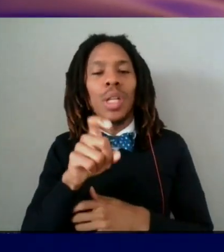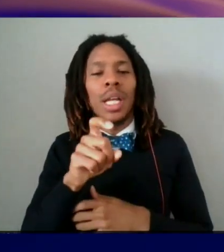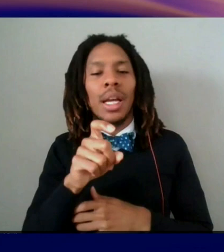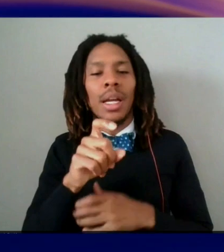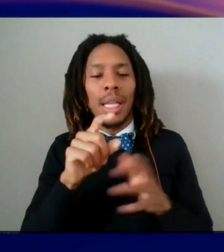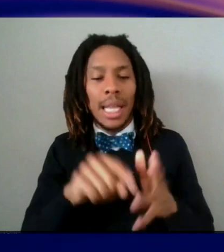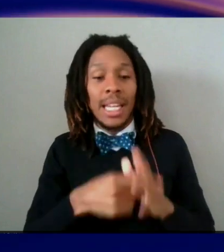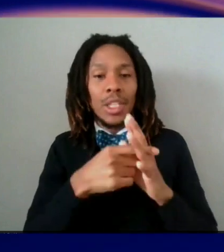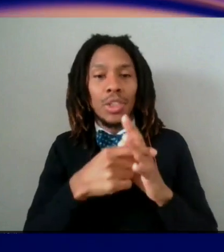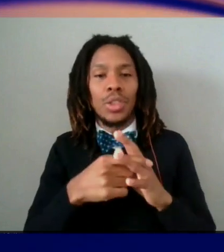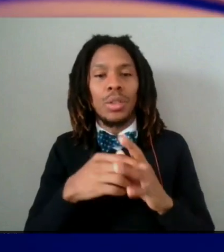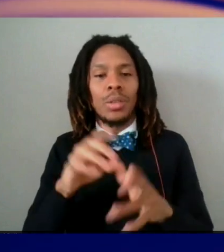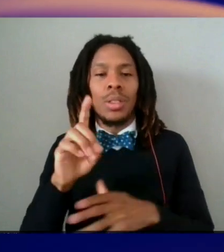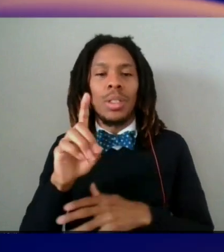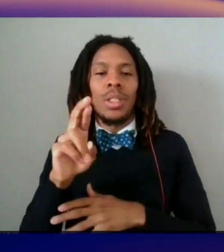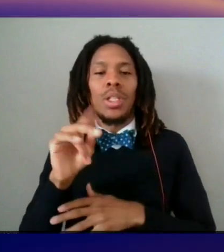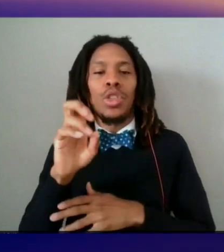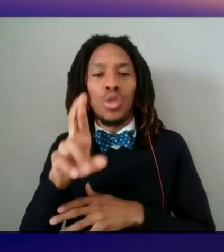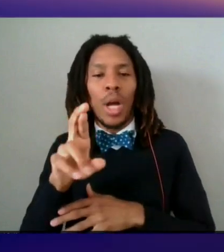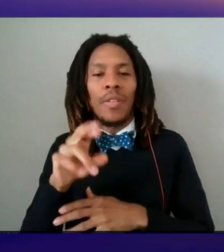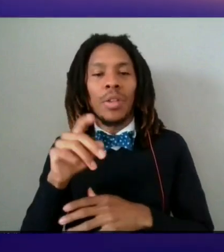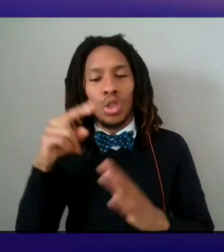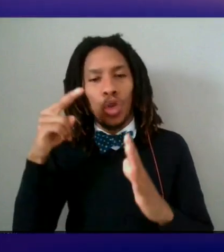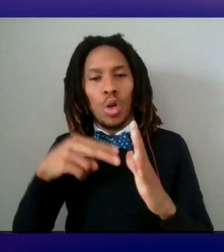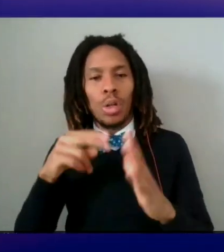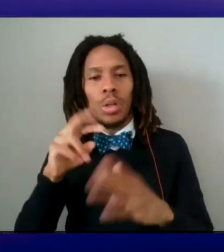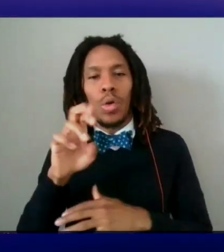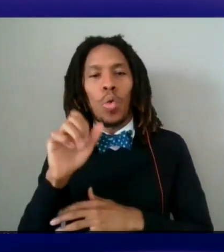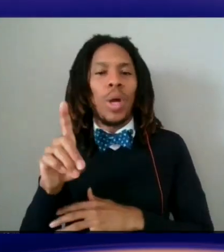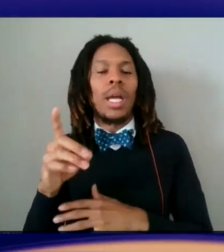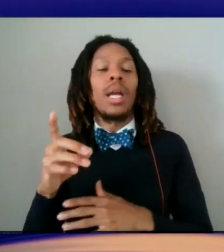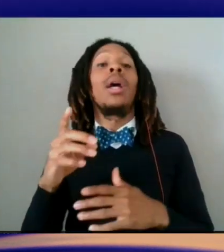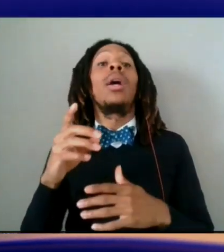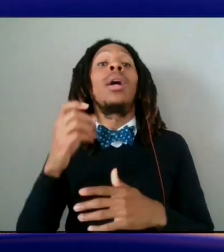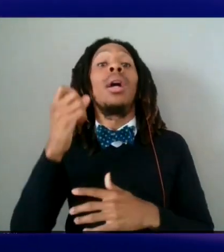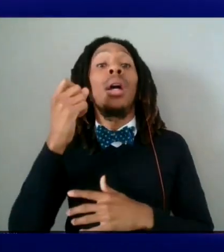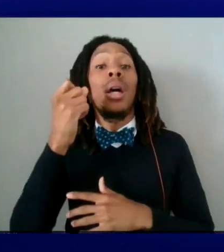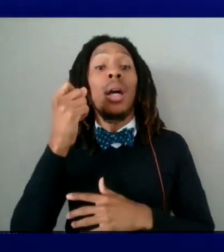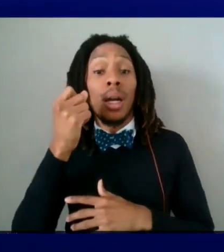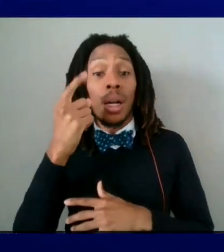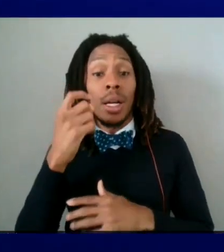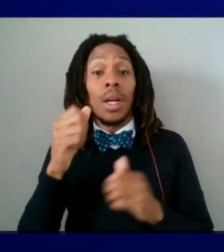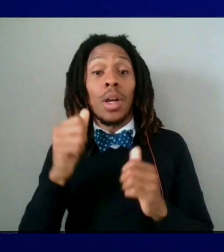just to do the read. And with Glue Auto Scaling, what we have done is,